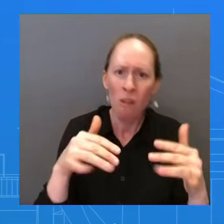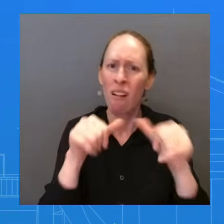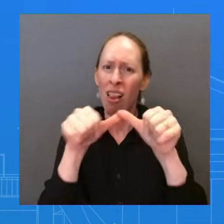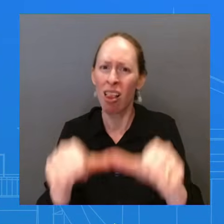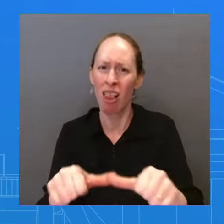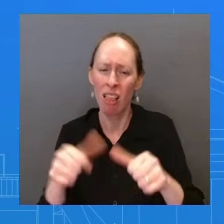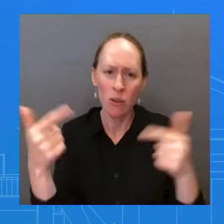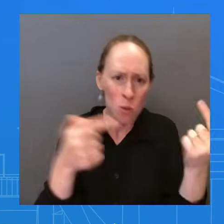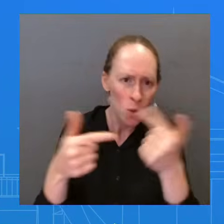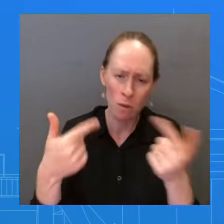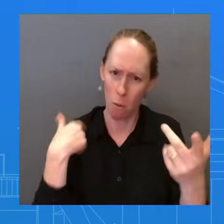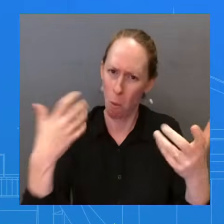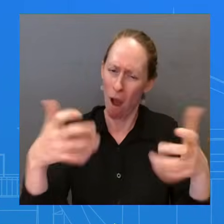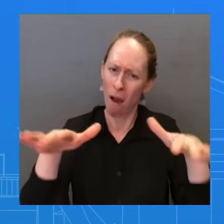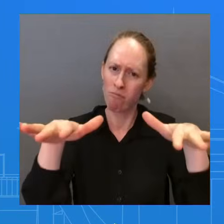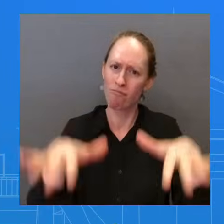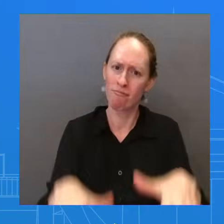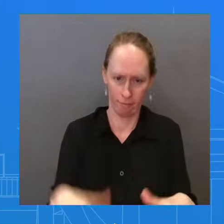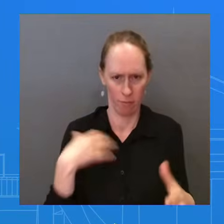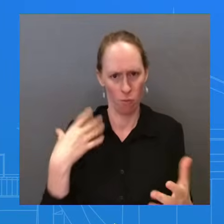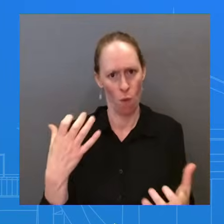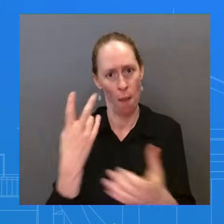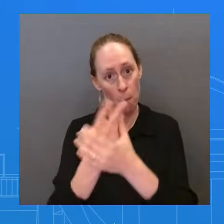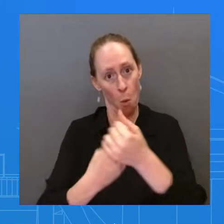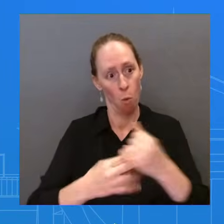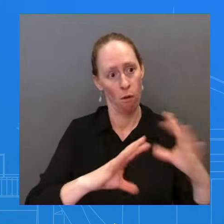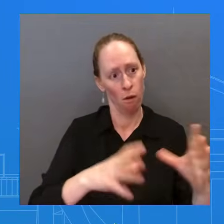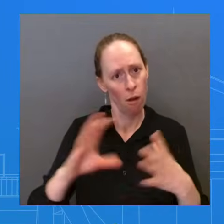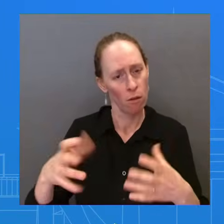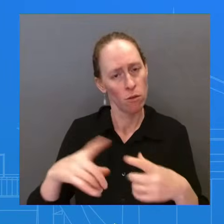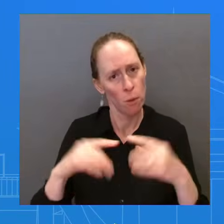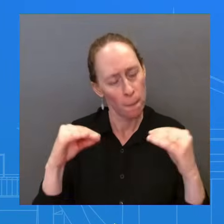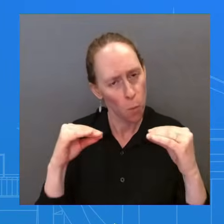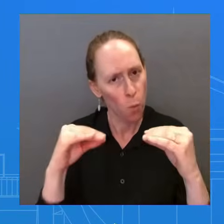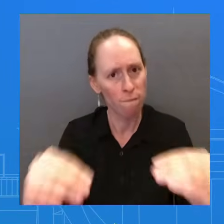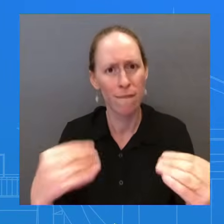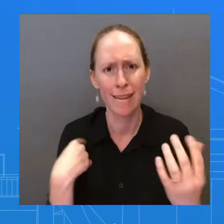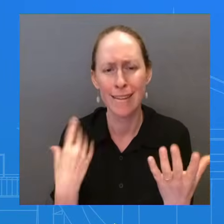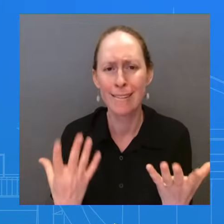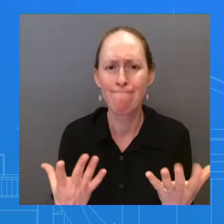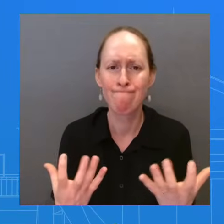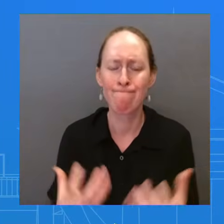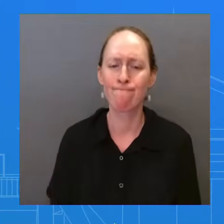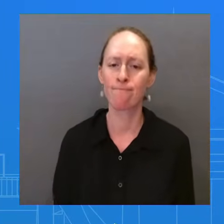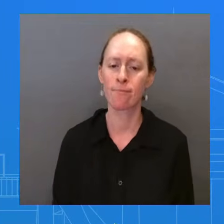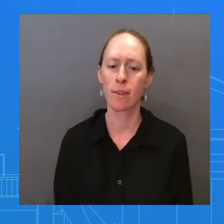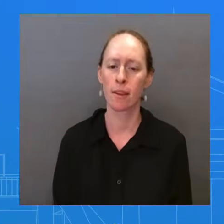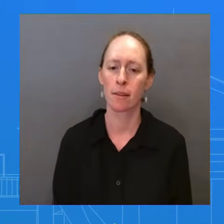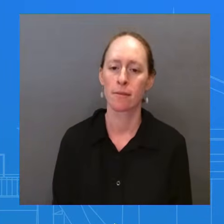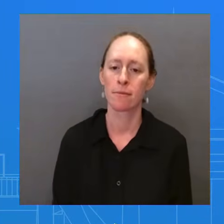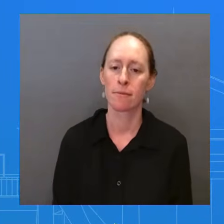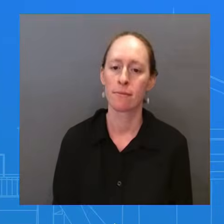The Press: Thanks, John. Tara Reade, who was an aide to then-Senator Biden back in the '90s, and then in two- --